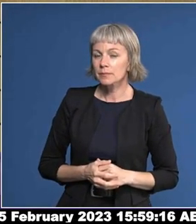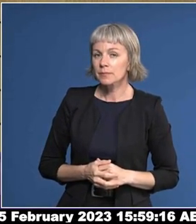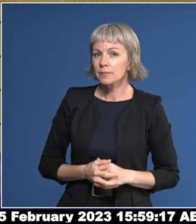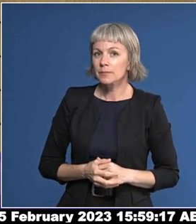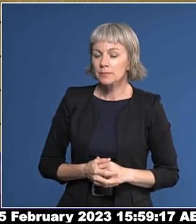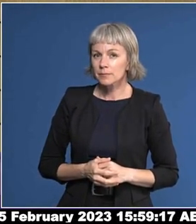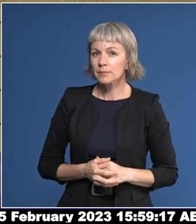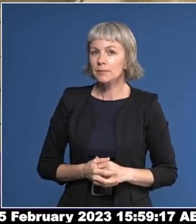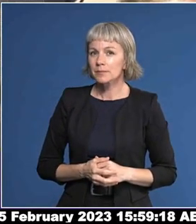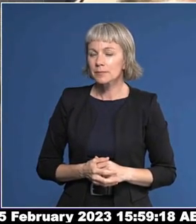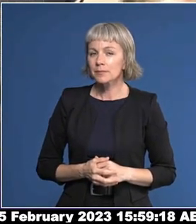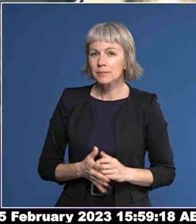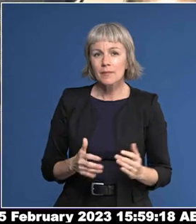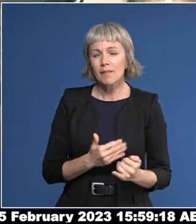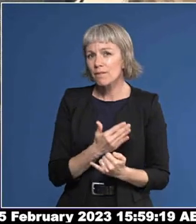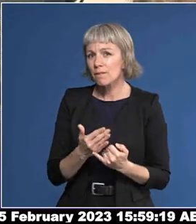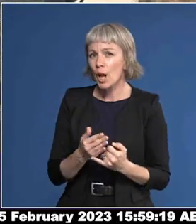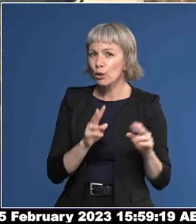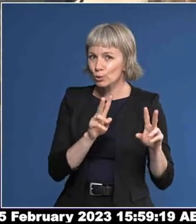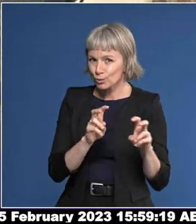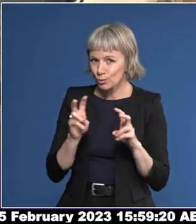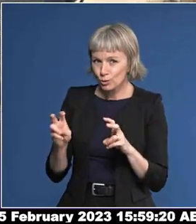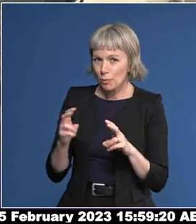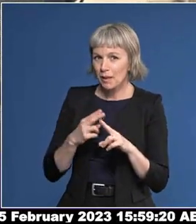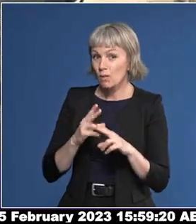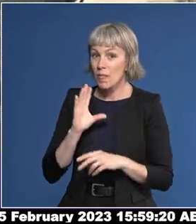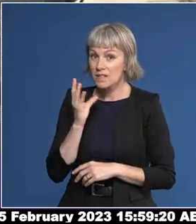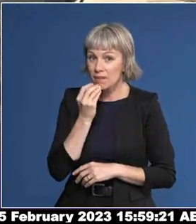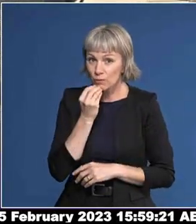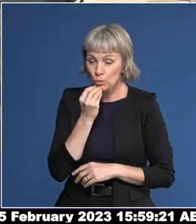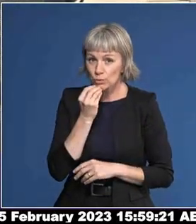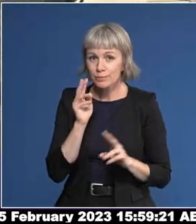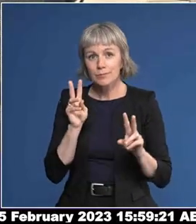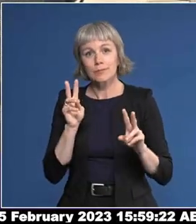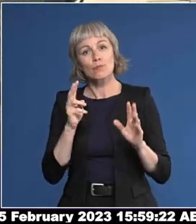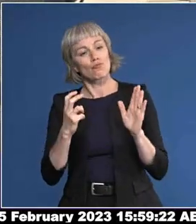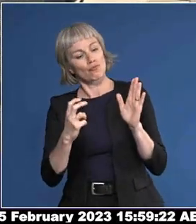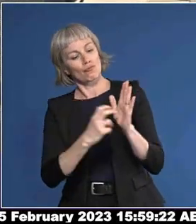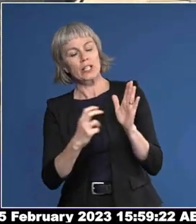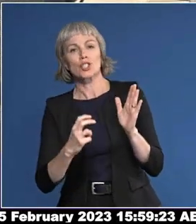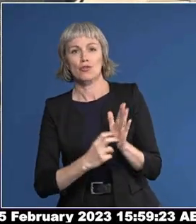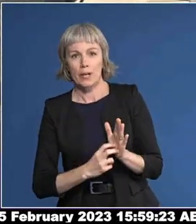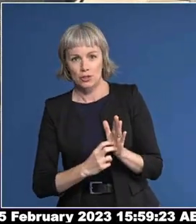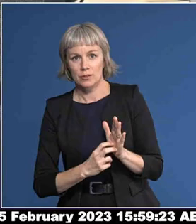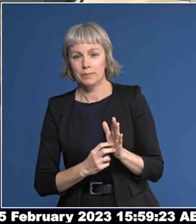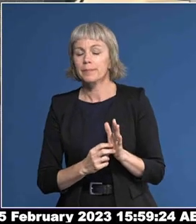parts, but it is registration. So we have dealt with NDIS registration and the fact that some of your members are